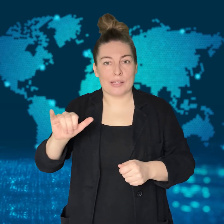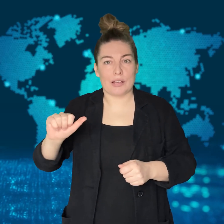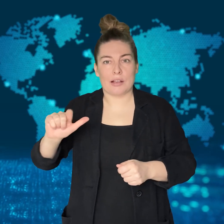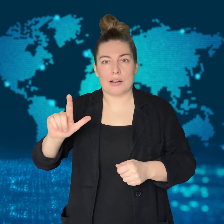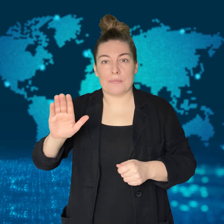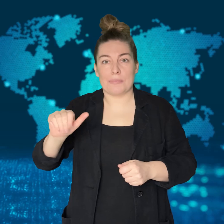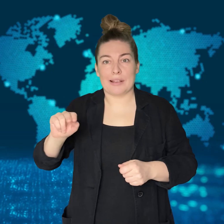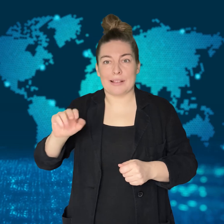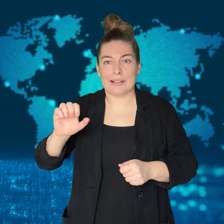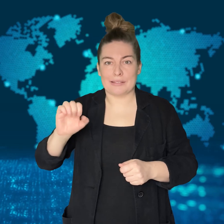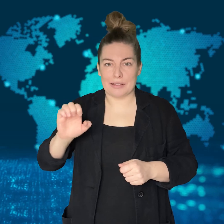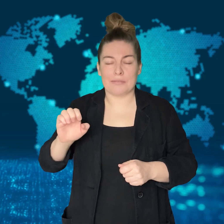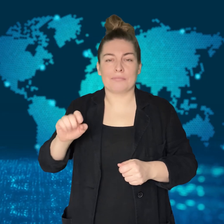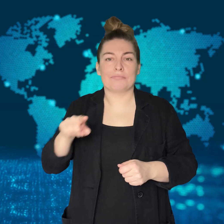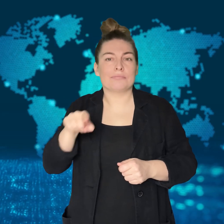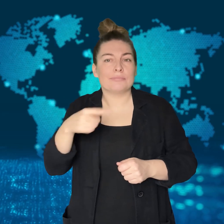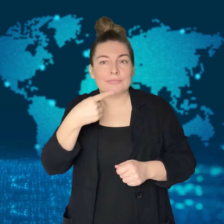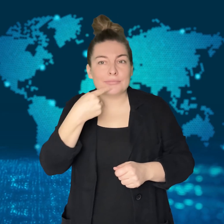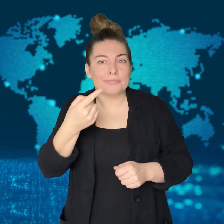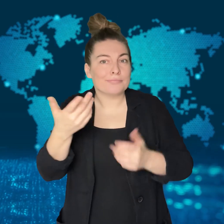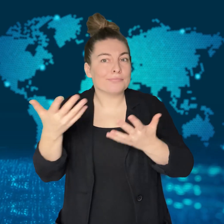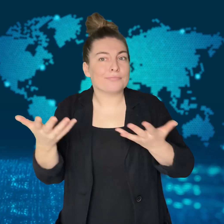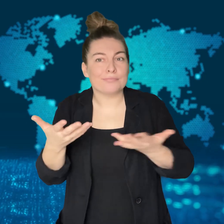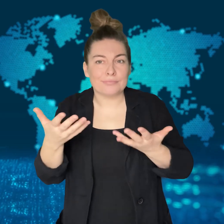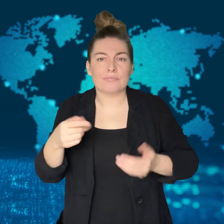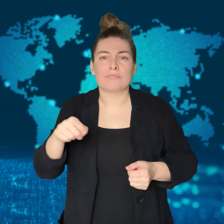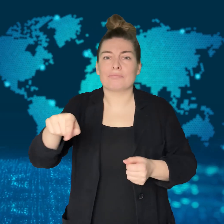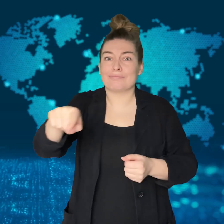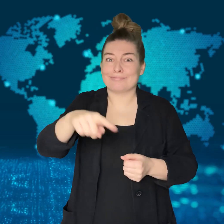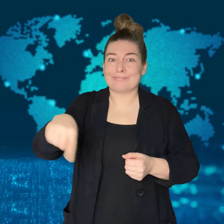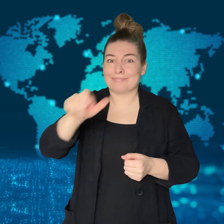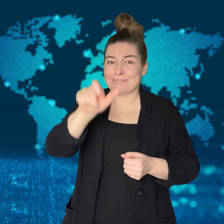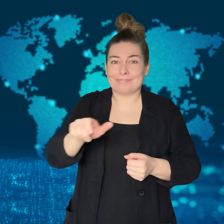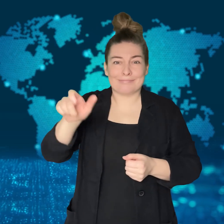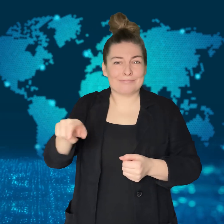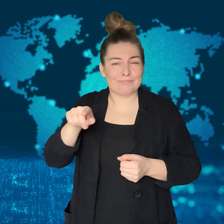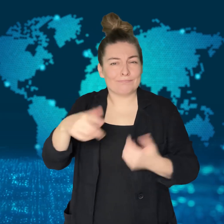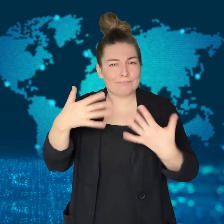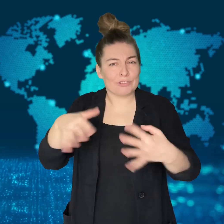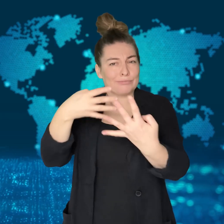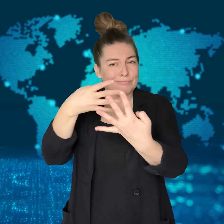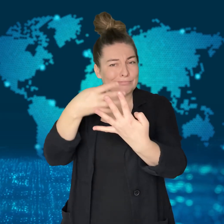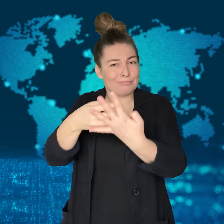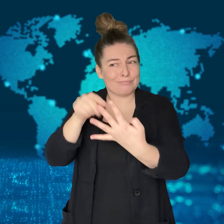but Australia's Prime Minister Anthony Albanese